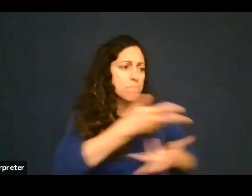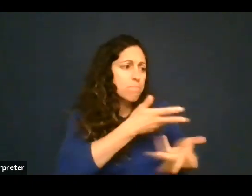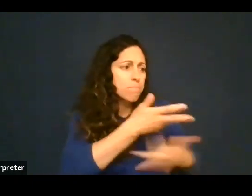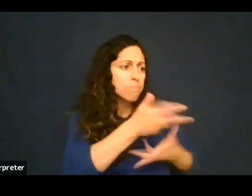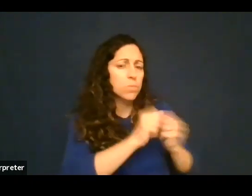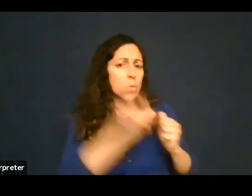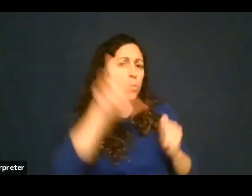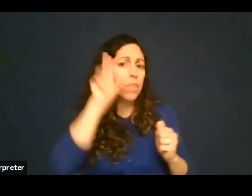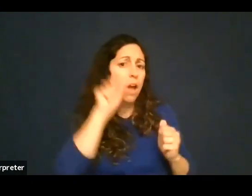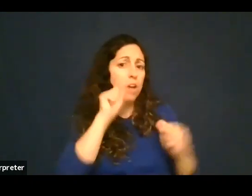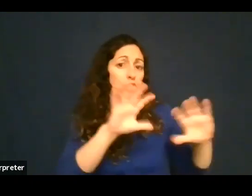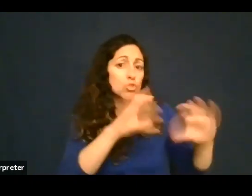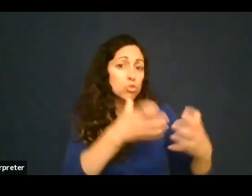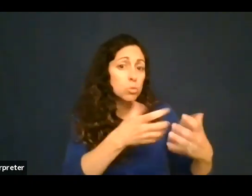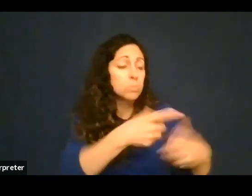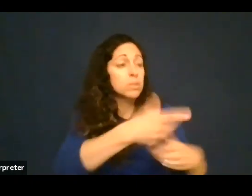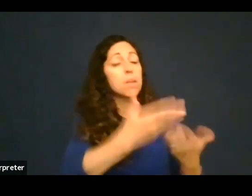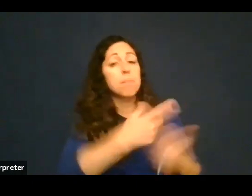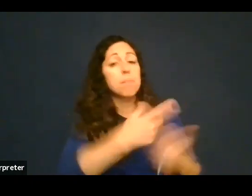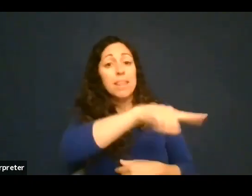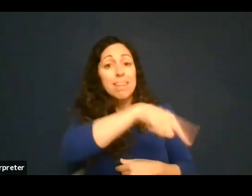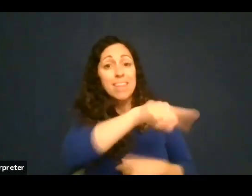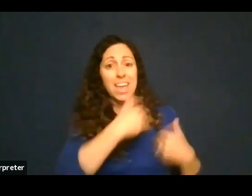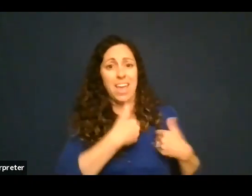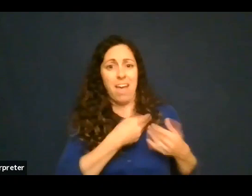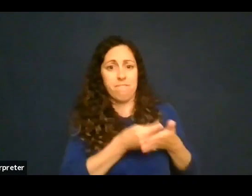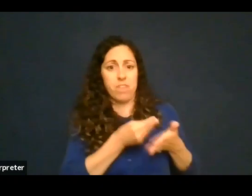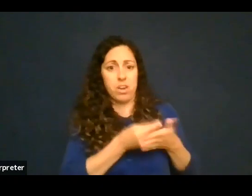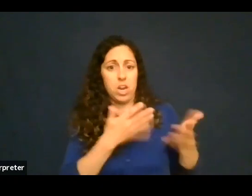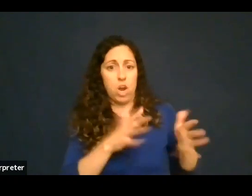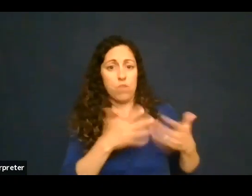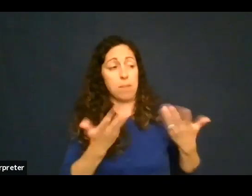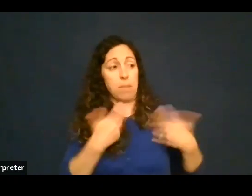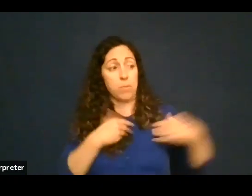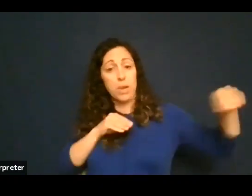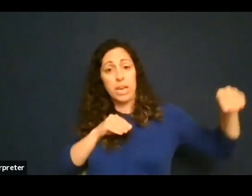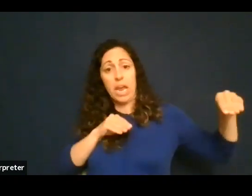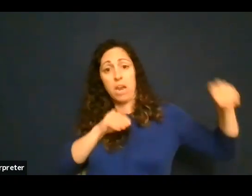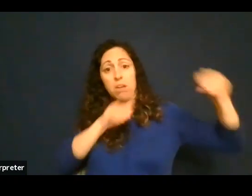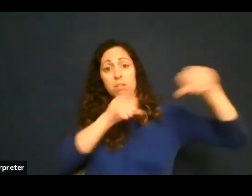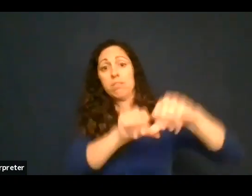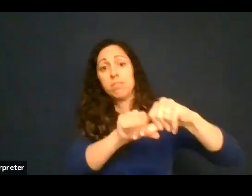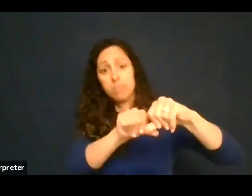a way where we can co-fund, together, a natural history study.